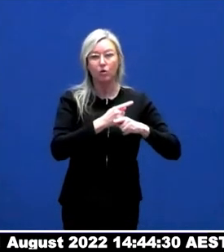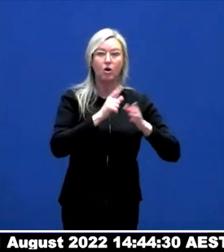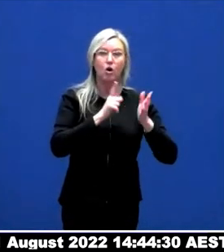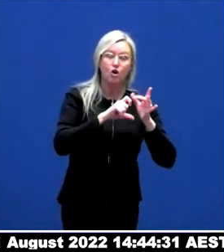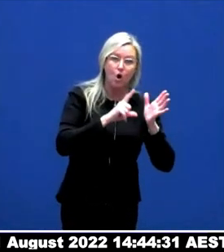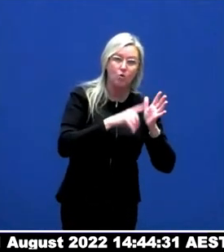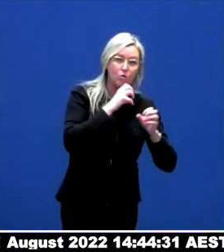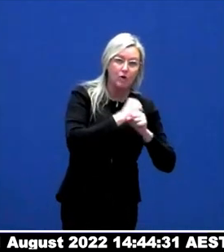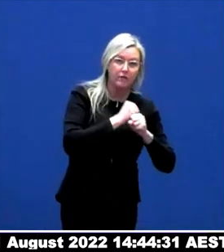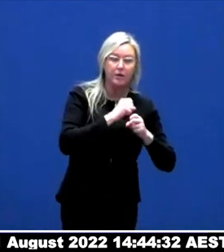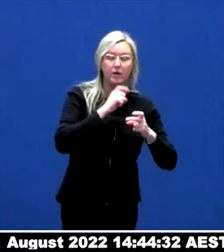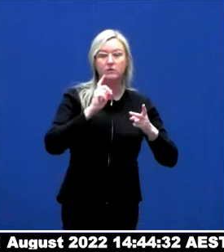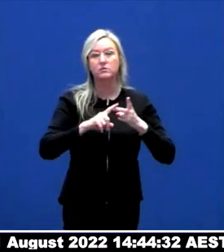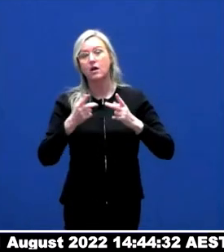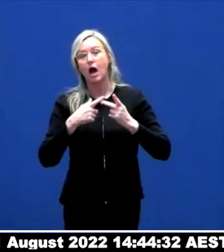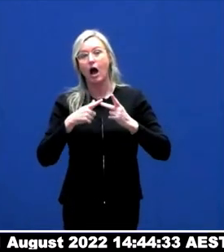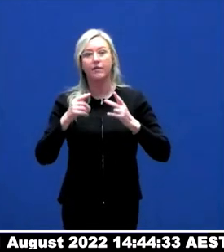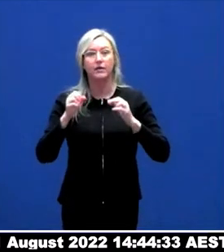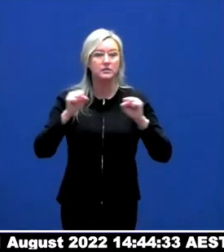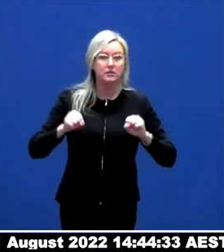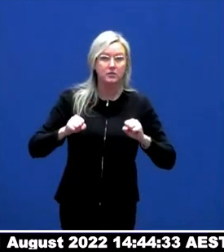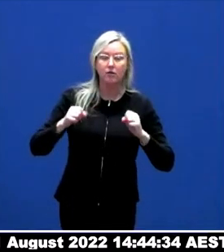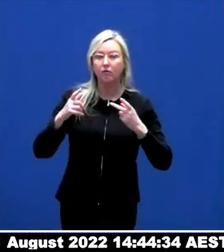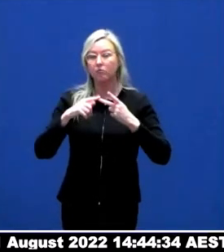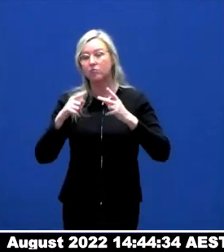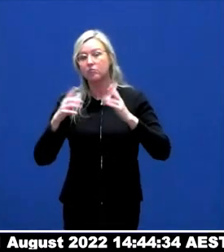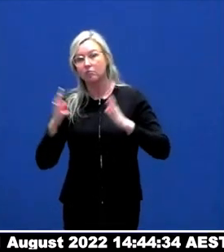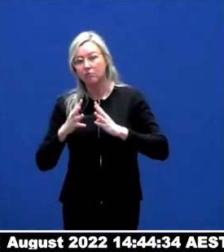the system level and the policy level to talk about issues such as that.